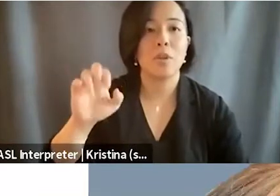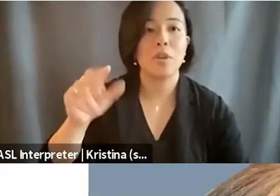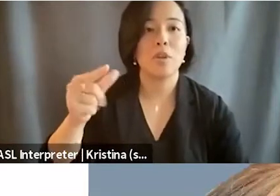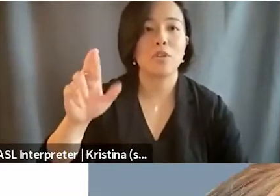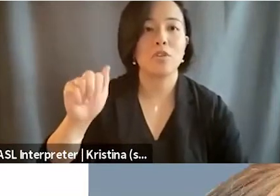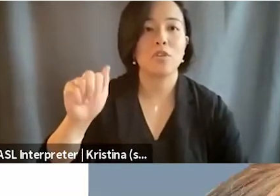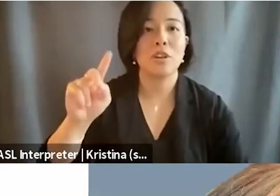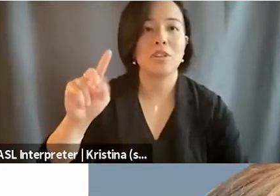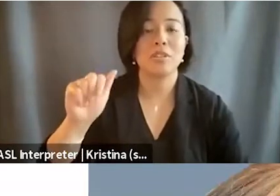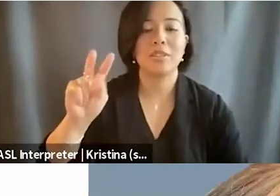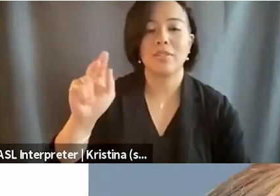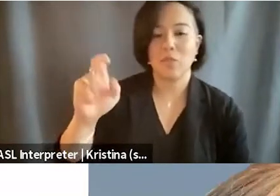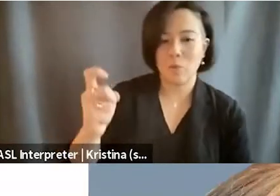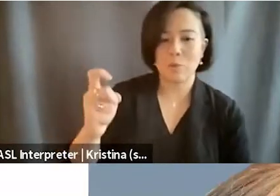Hello, this is Yolande Miller-Grandvaux